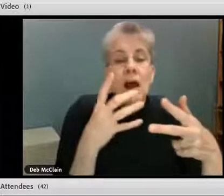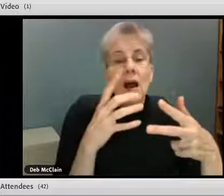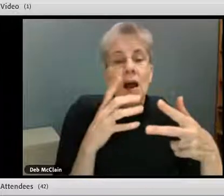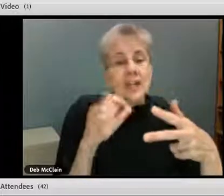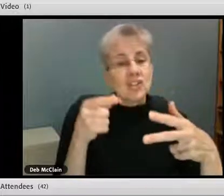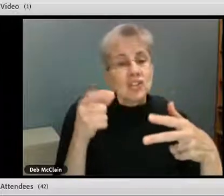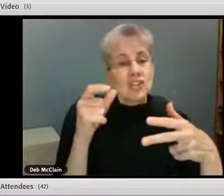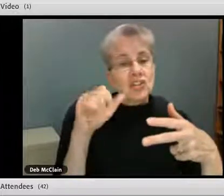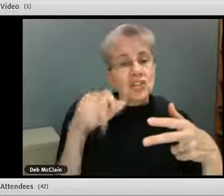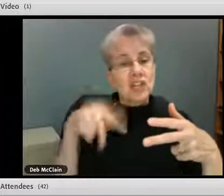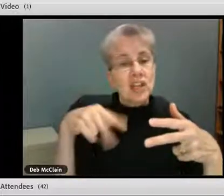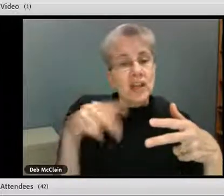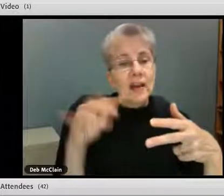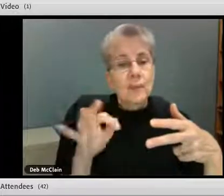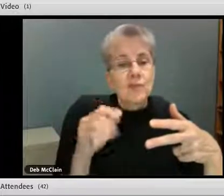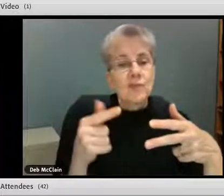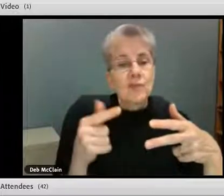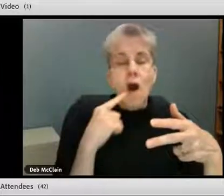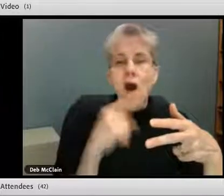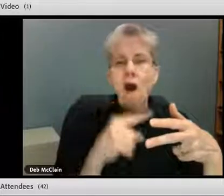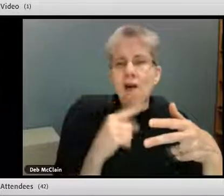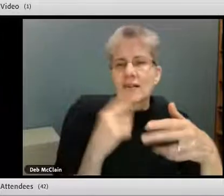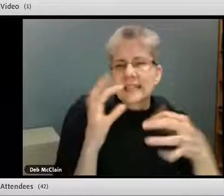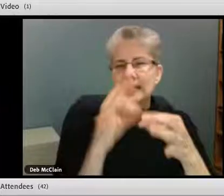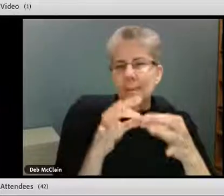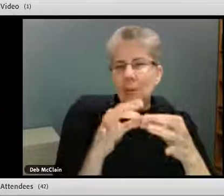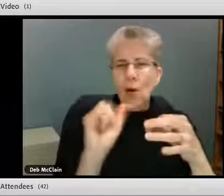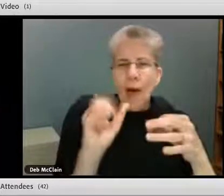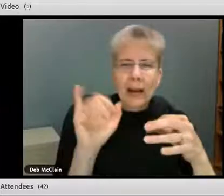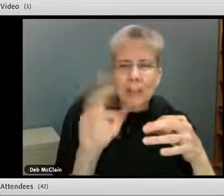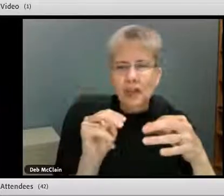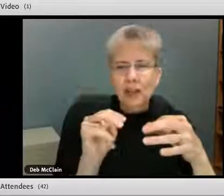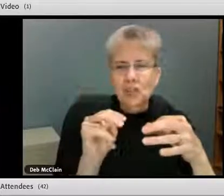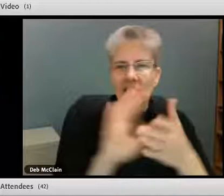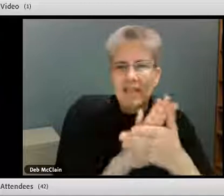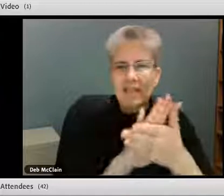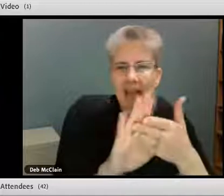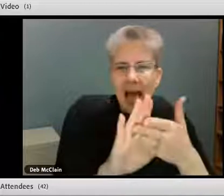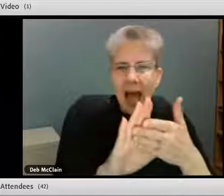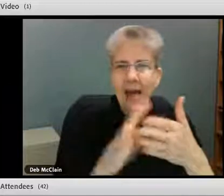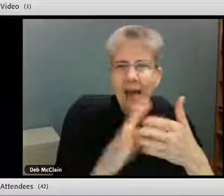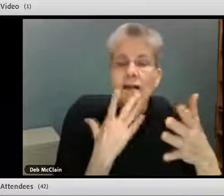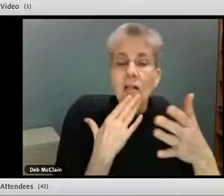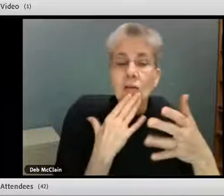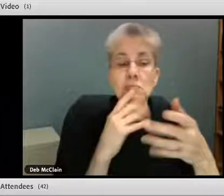They're flat colored. They resize easily, but you mostly see gifs